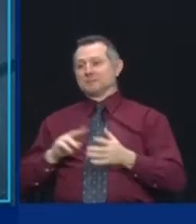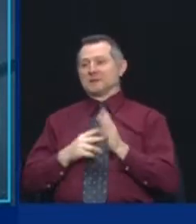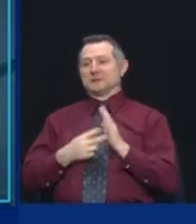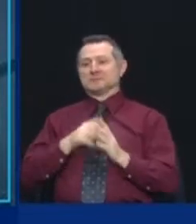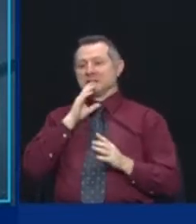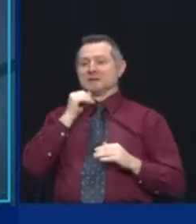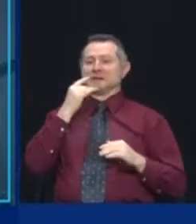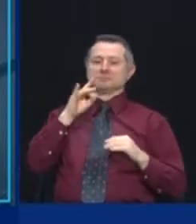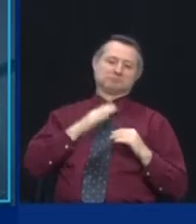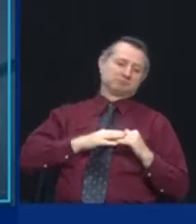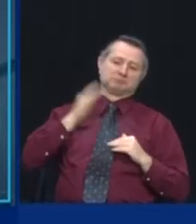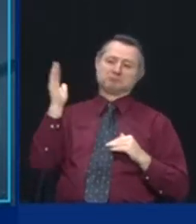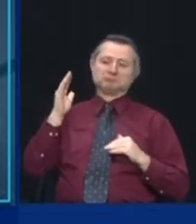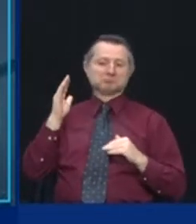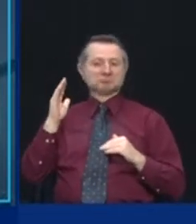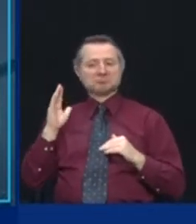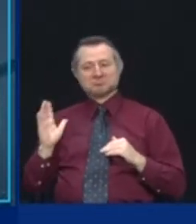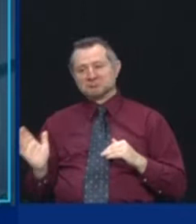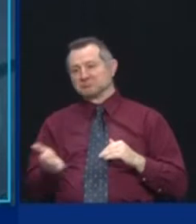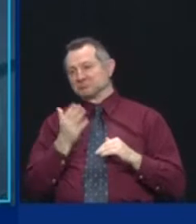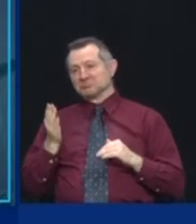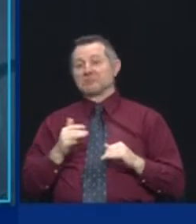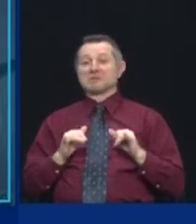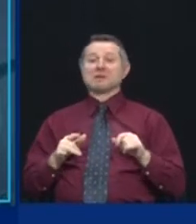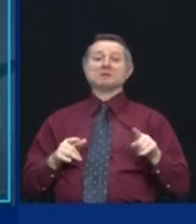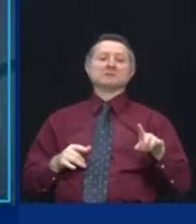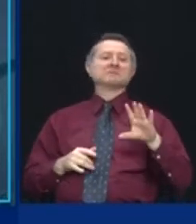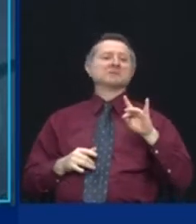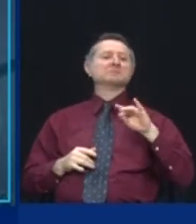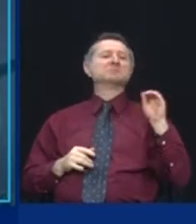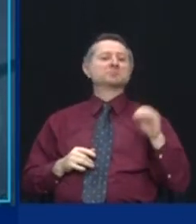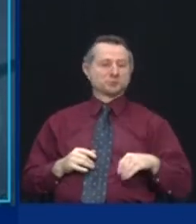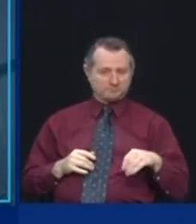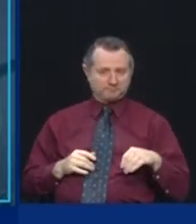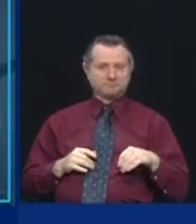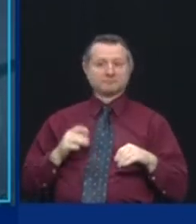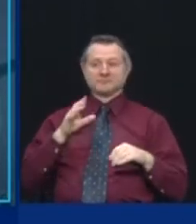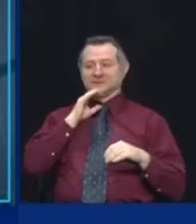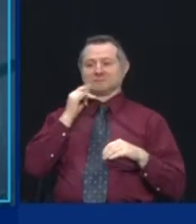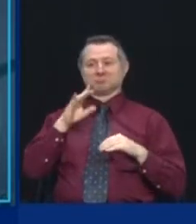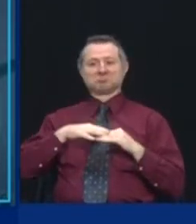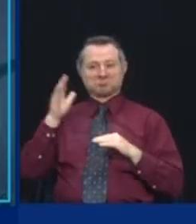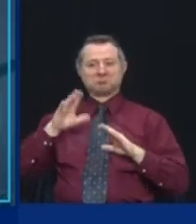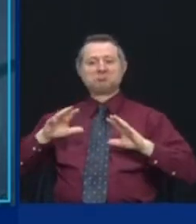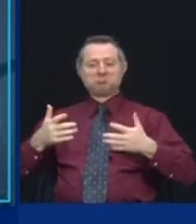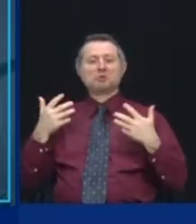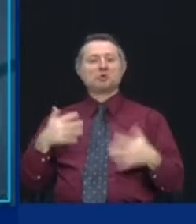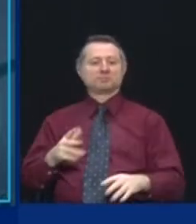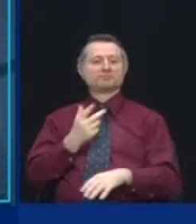NOT OF TOTAL POPULATION. OF THE ELIGIBLE POPULATION. YOU'RE ONLY ELIGIBLE AT 18 PLUS.